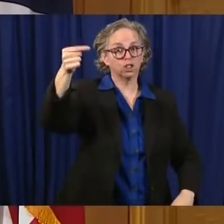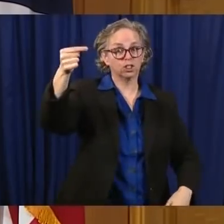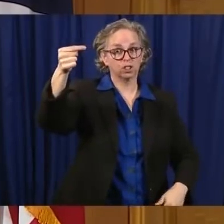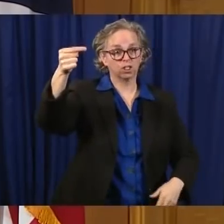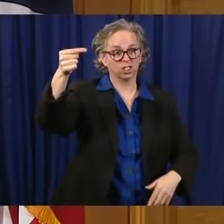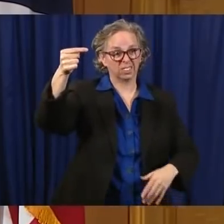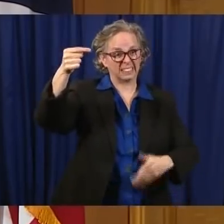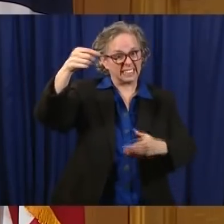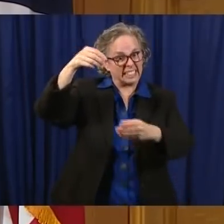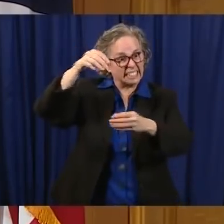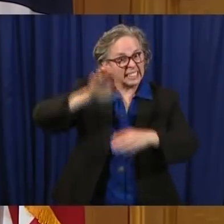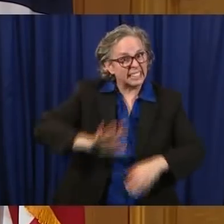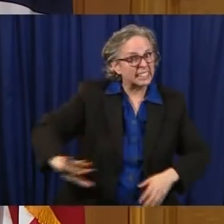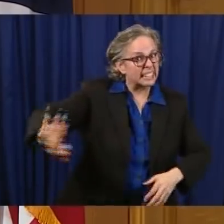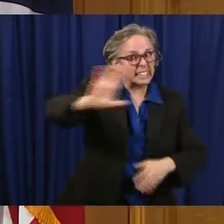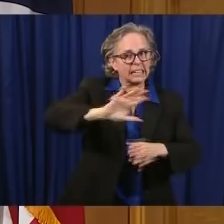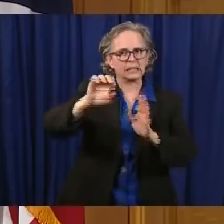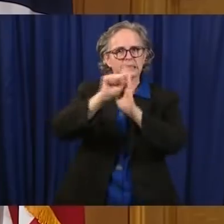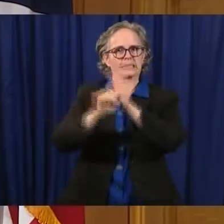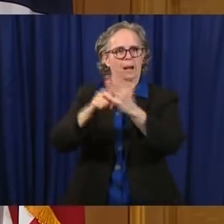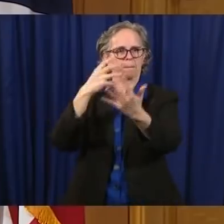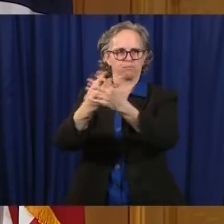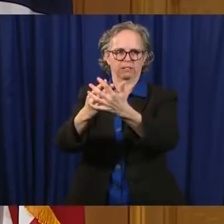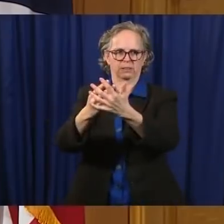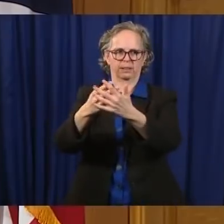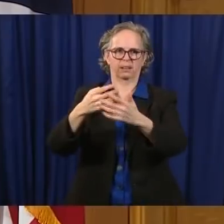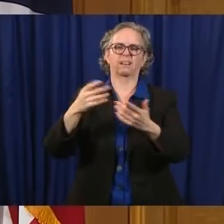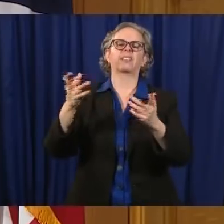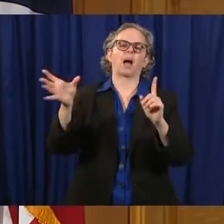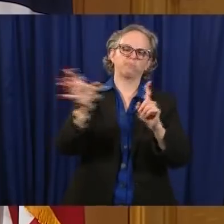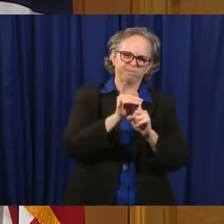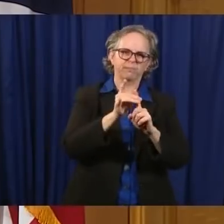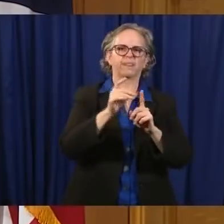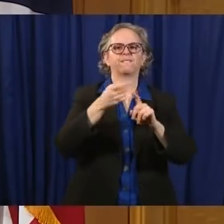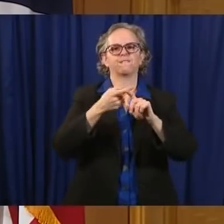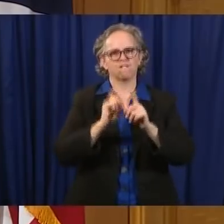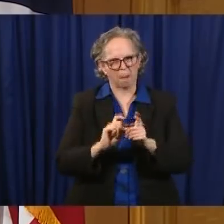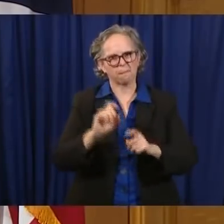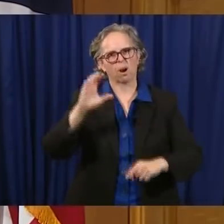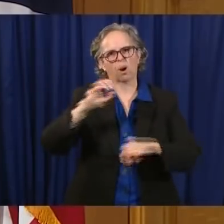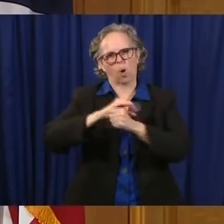THE DEATH, AND THE TEST RESULTS CAME IN TODAY CONFIRMING THAT HE TESTED POSITIVE, THIS IS THE